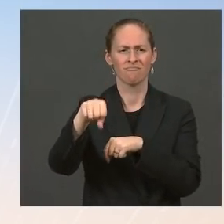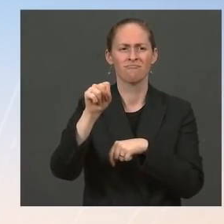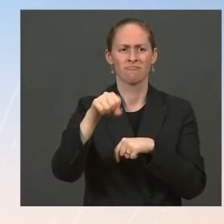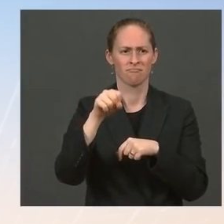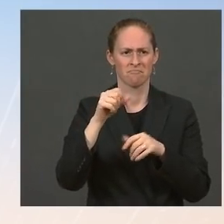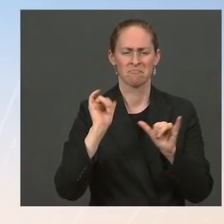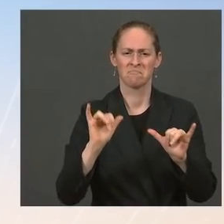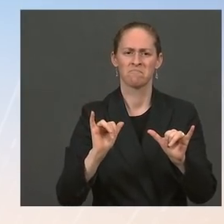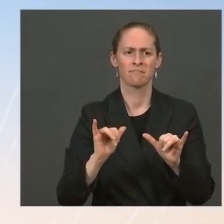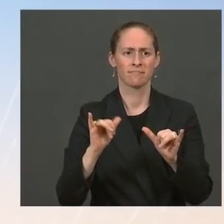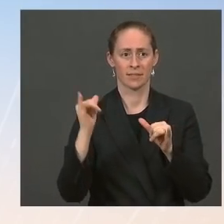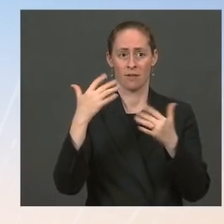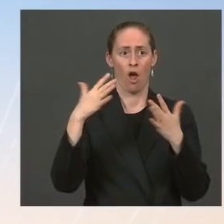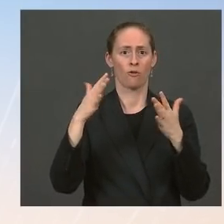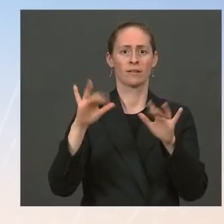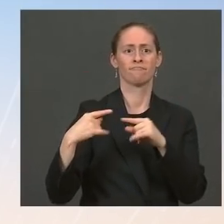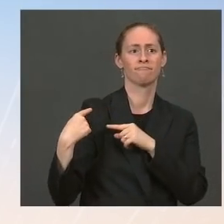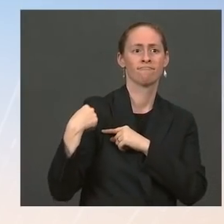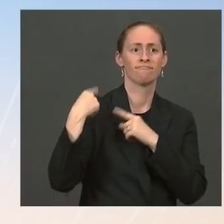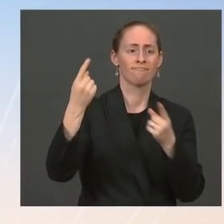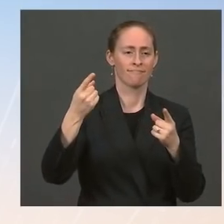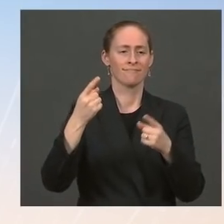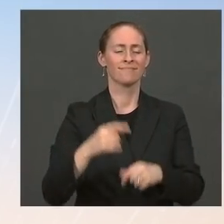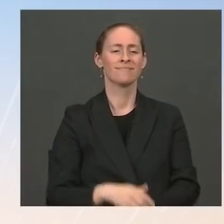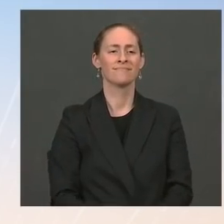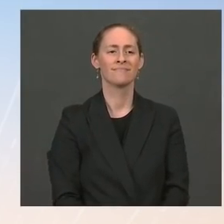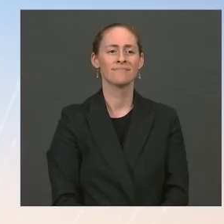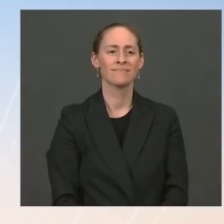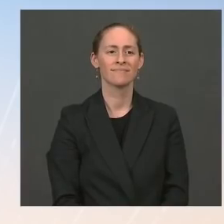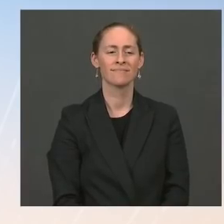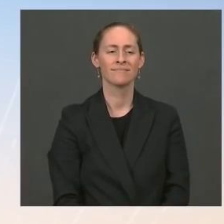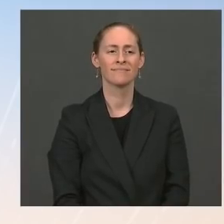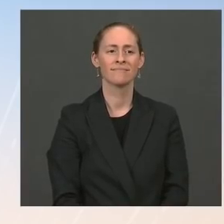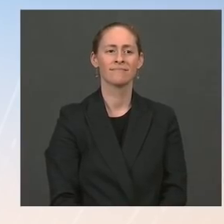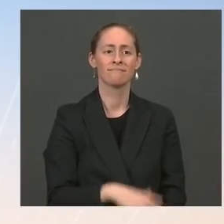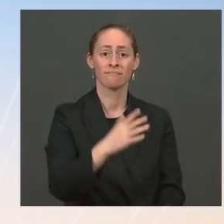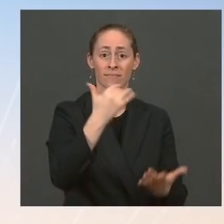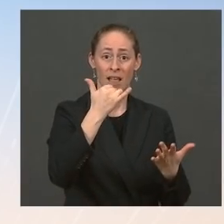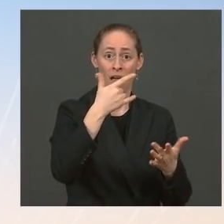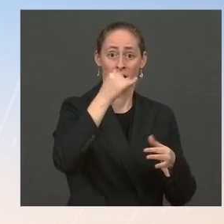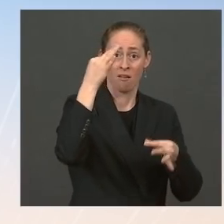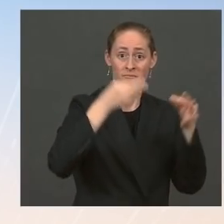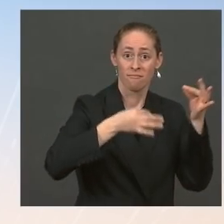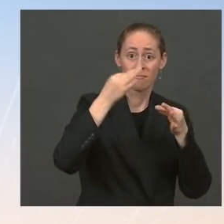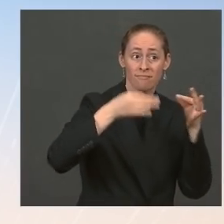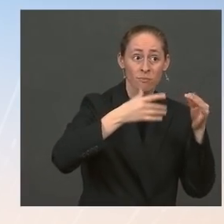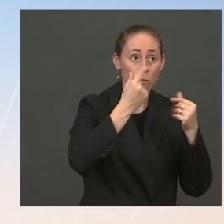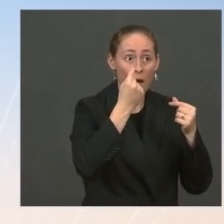issued by the Fifth Circuit. That remains our message and nothing has changed. I would note that recent polling -- I think that just came out yesterday --